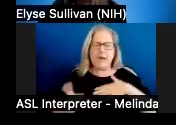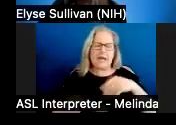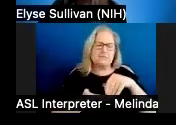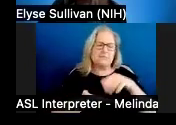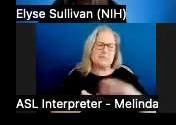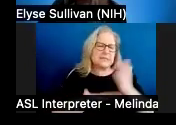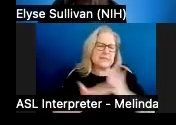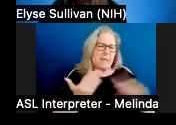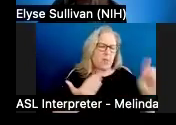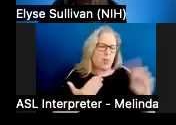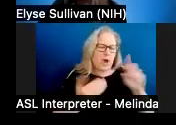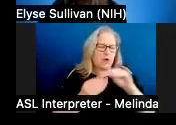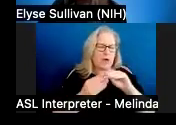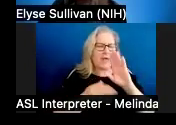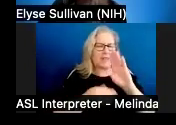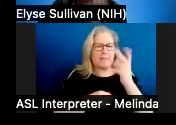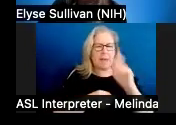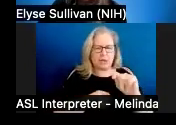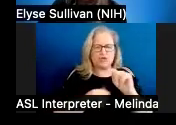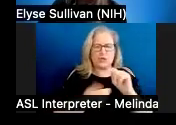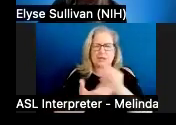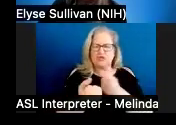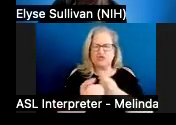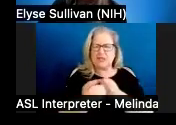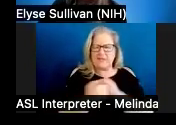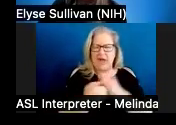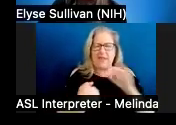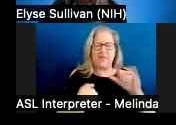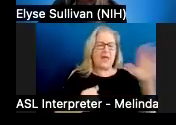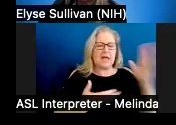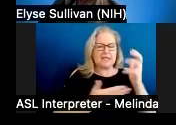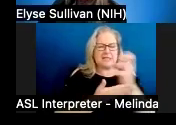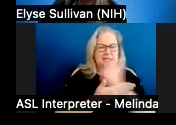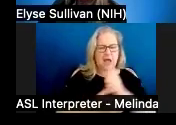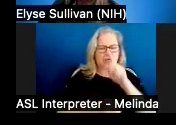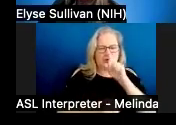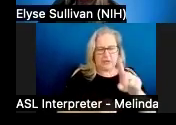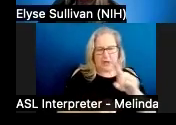in the budget justification that the investigator salary does in fact exceed the cap